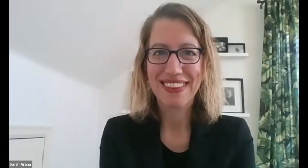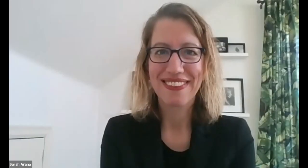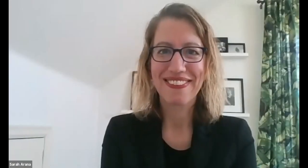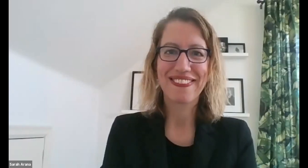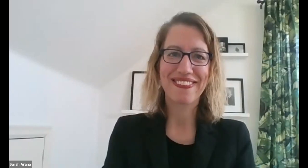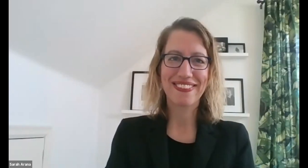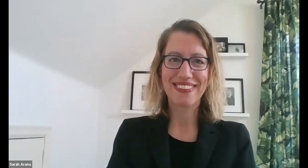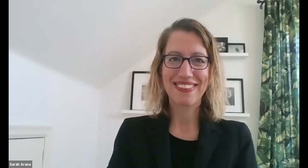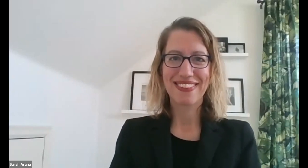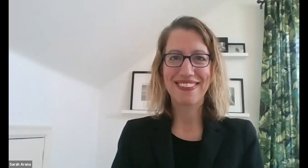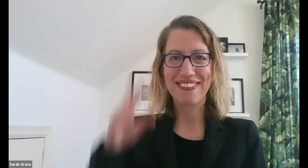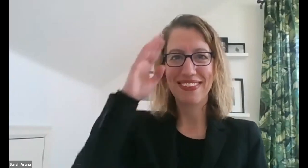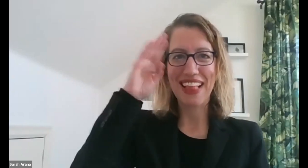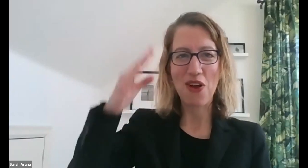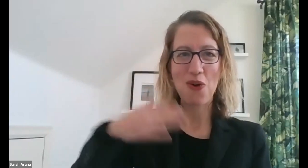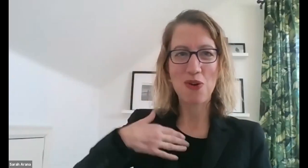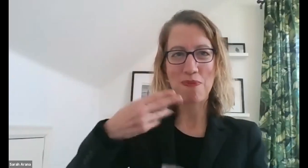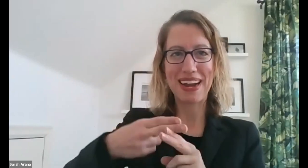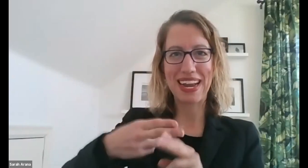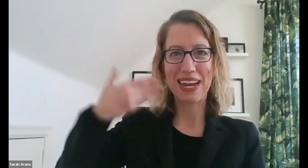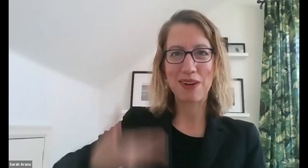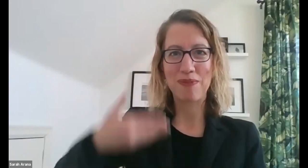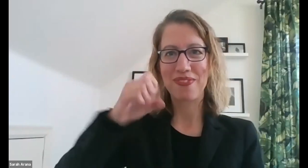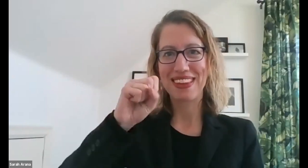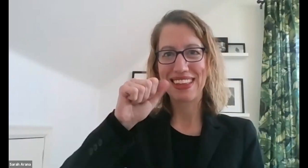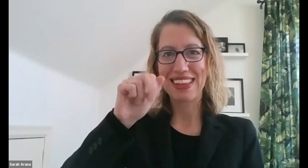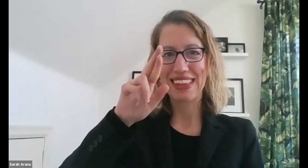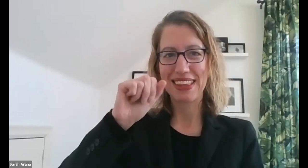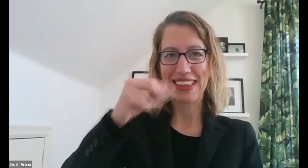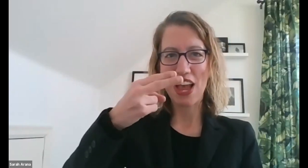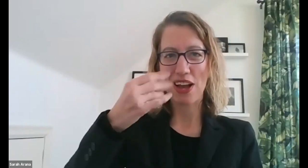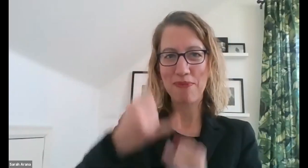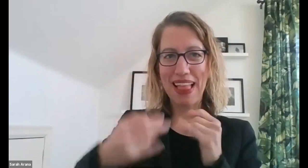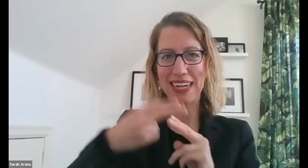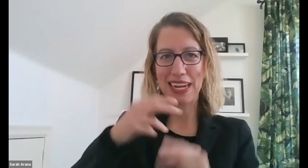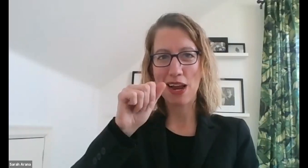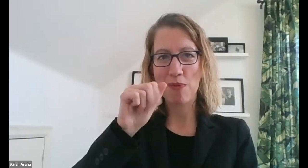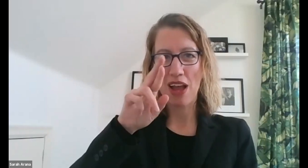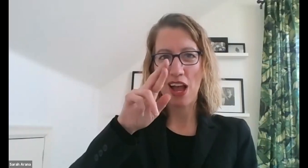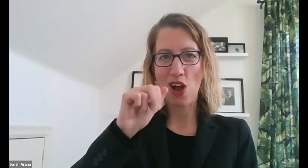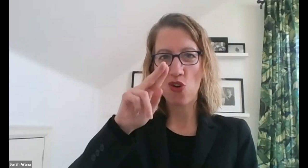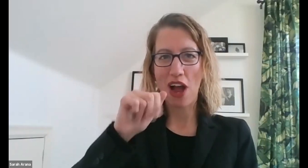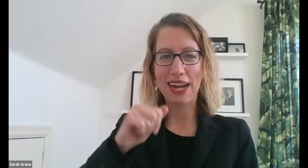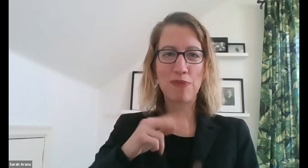the Commission as a contractor.